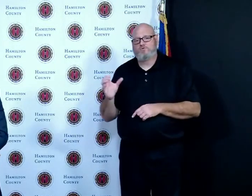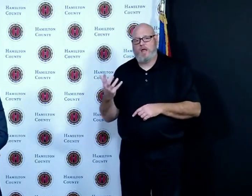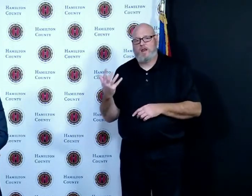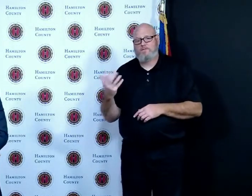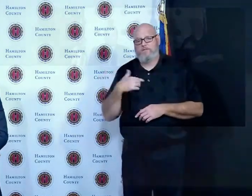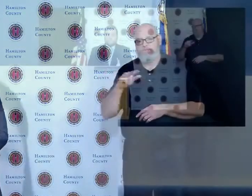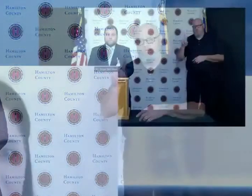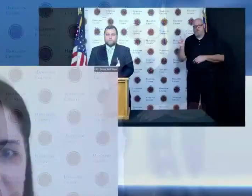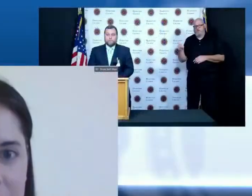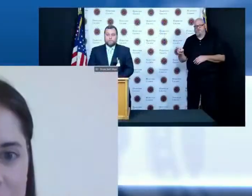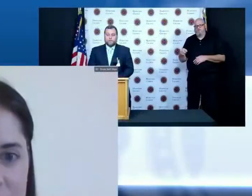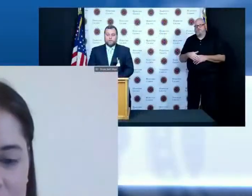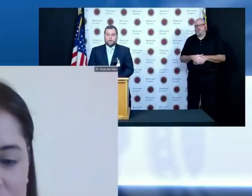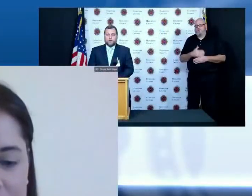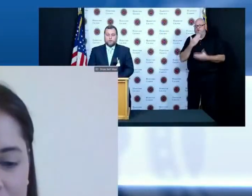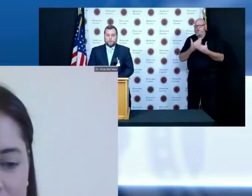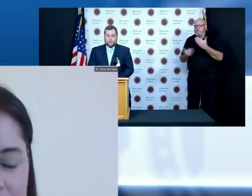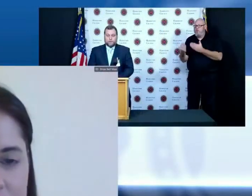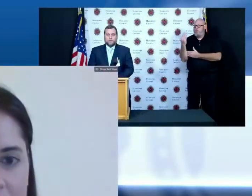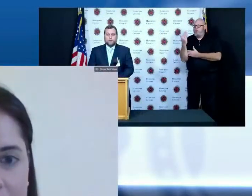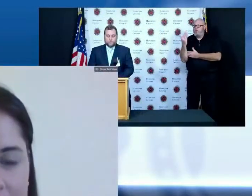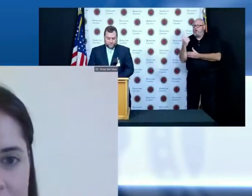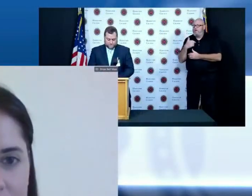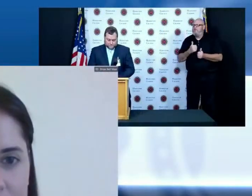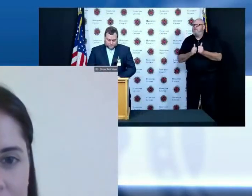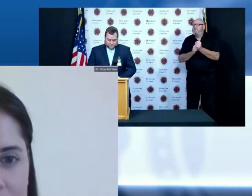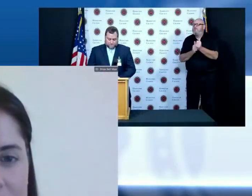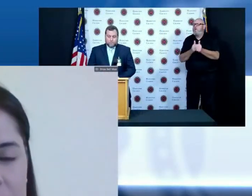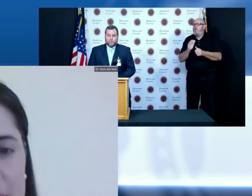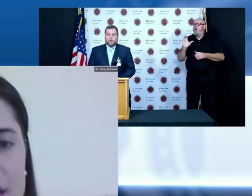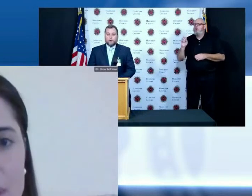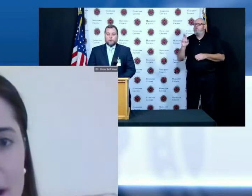way to get vaccine is to make sure that you're registering and checking with each of the vaccine